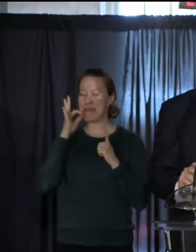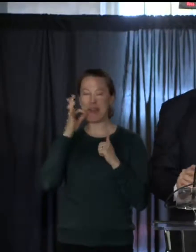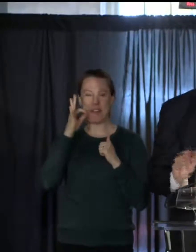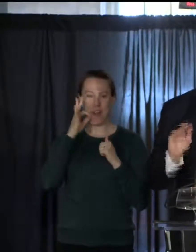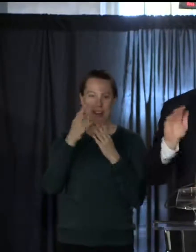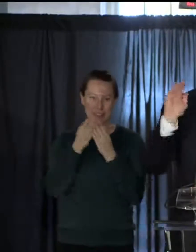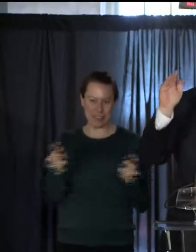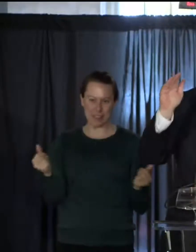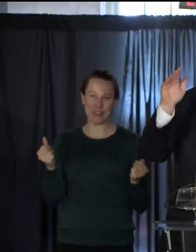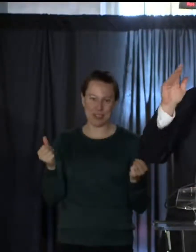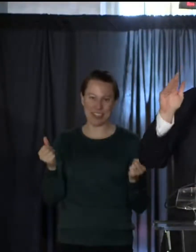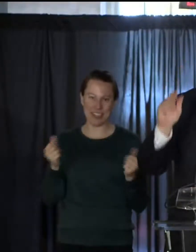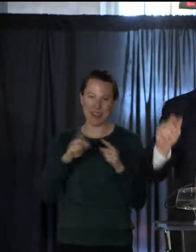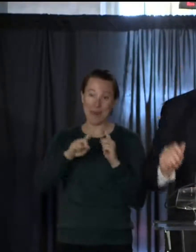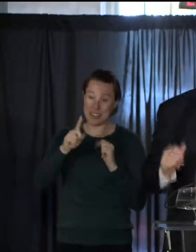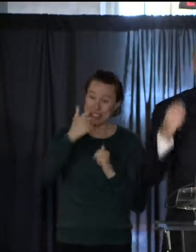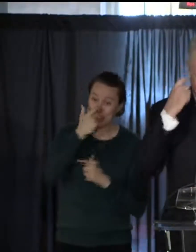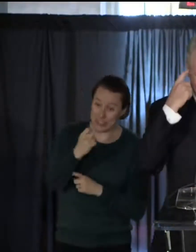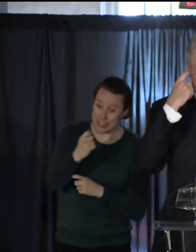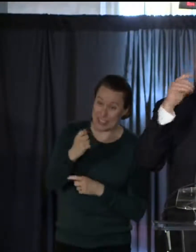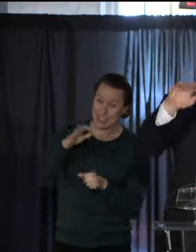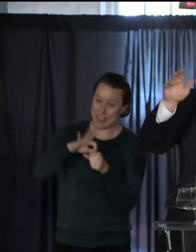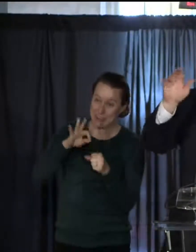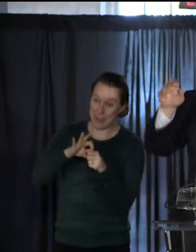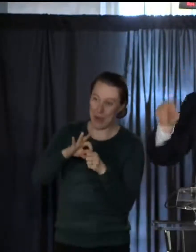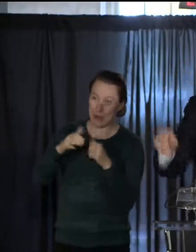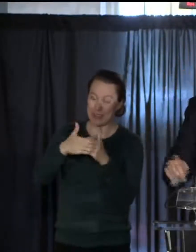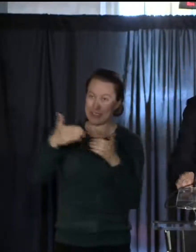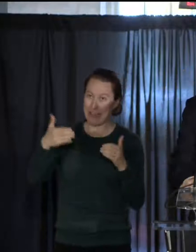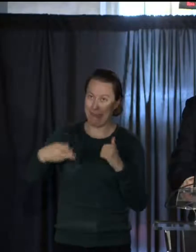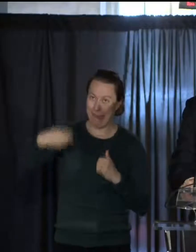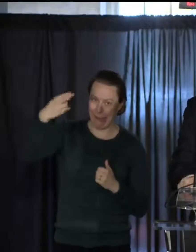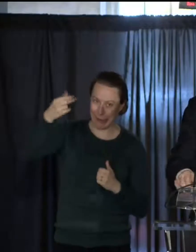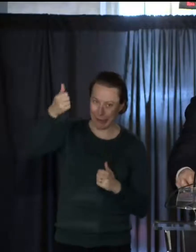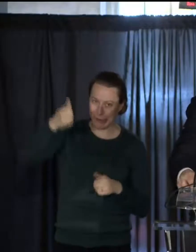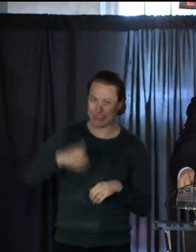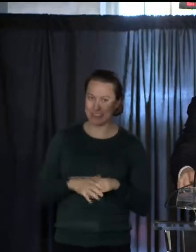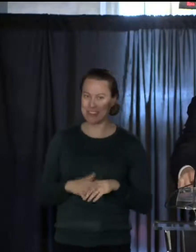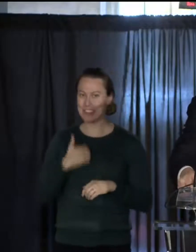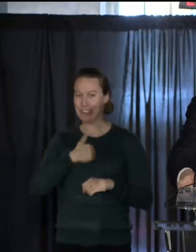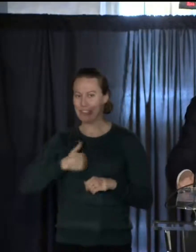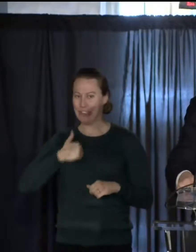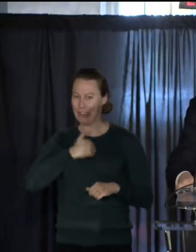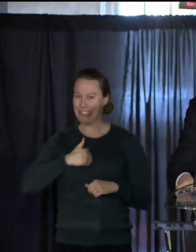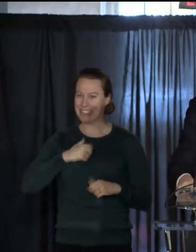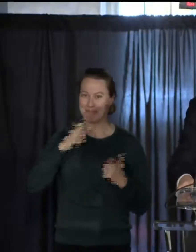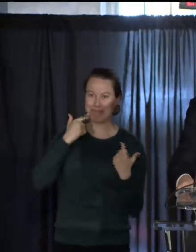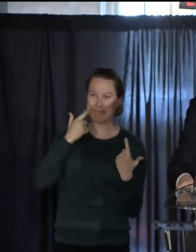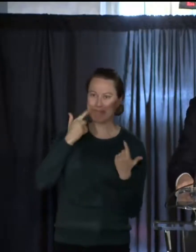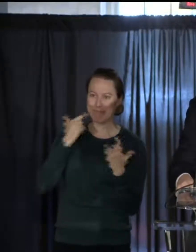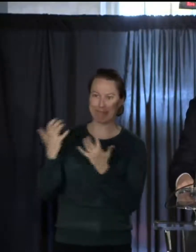MUCH HIGHER FOR -- SORRY ABOUT THAT.